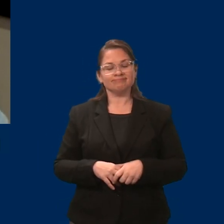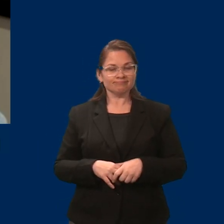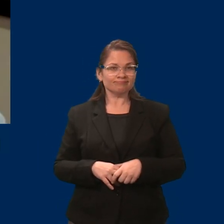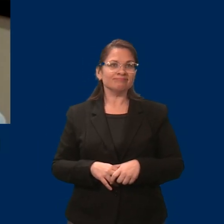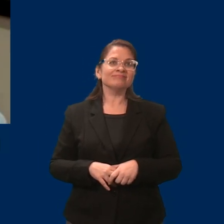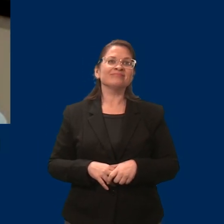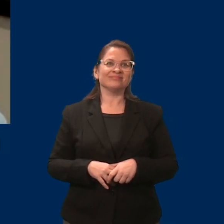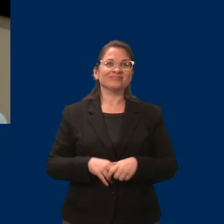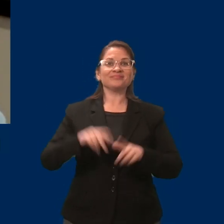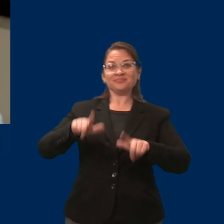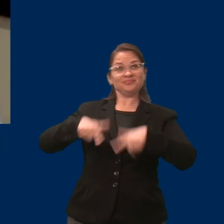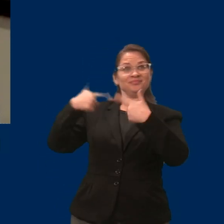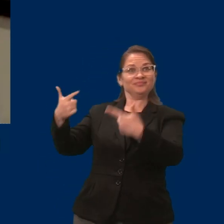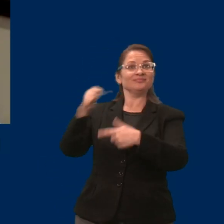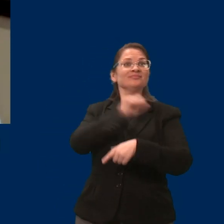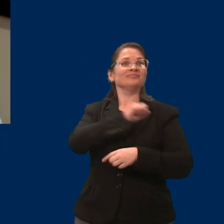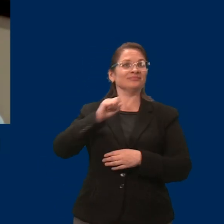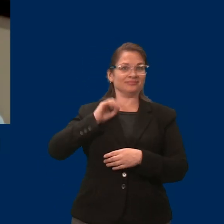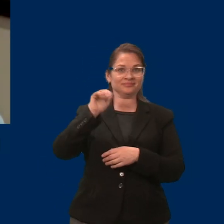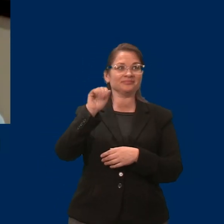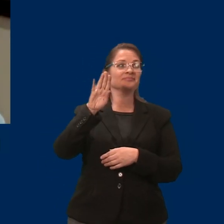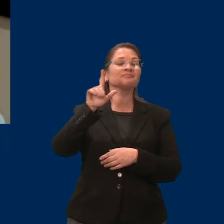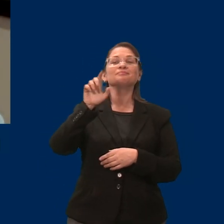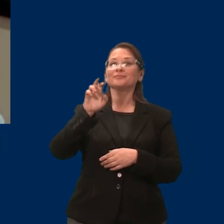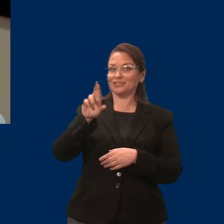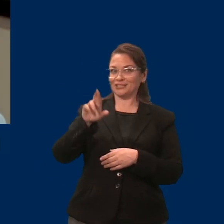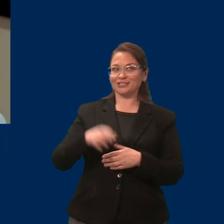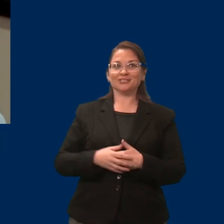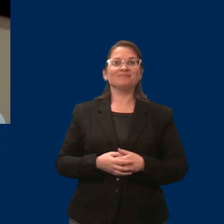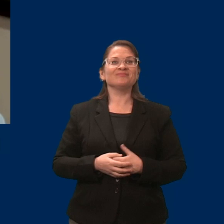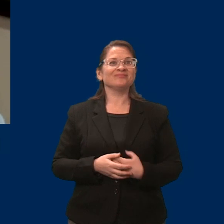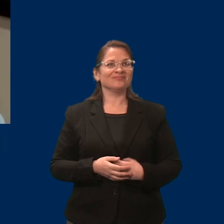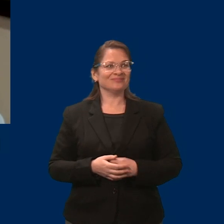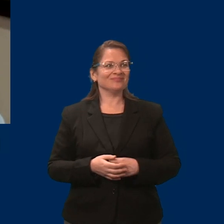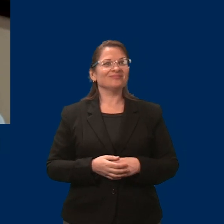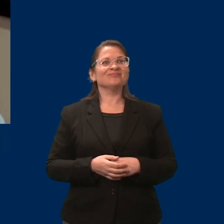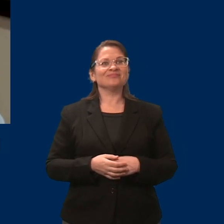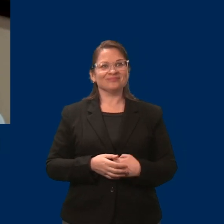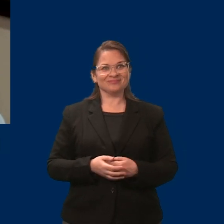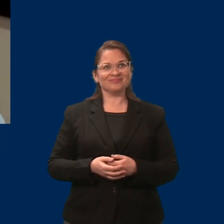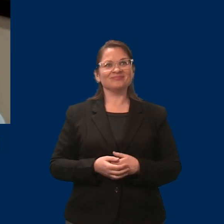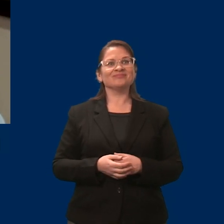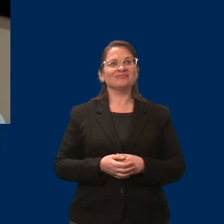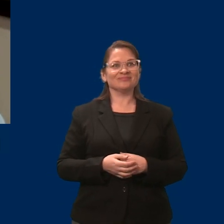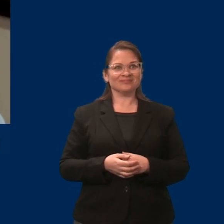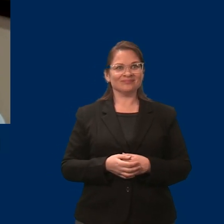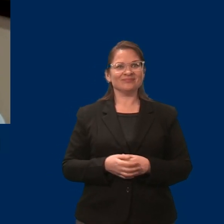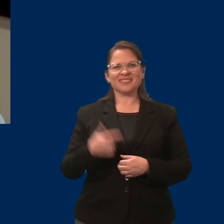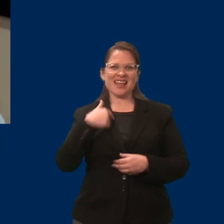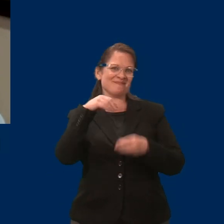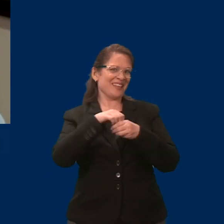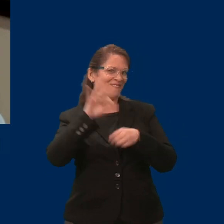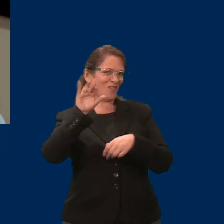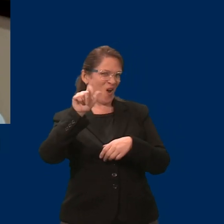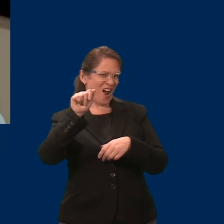[Jim] Well, thanks. Thanks for having me. I'm actually in Florida, working on my mom's hurricane-damaged home.